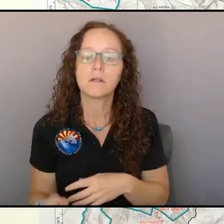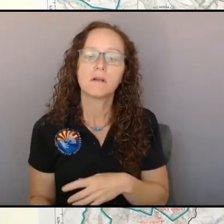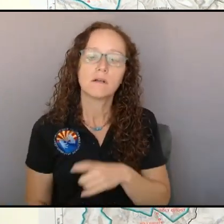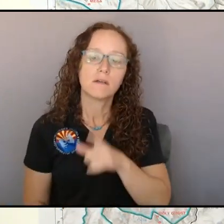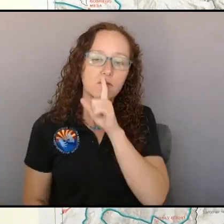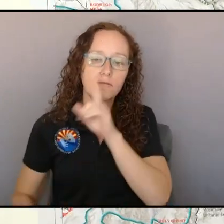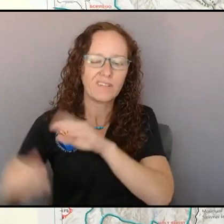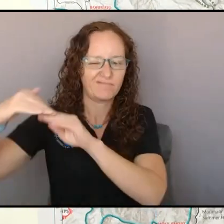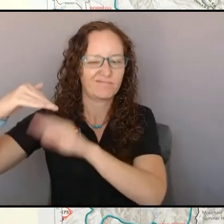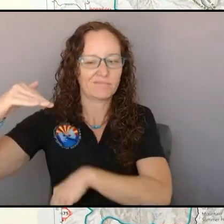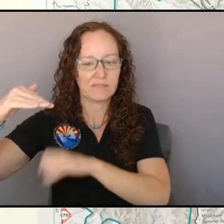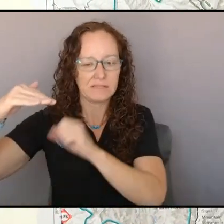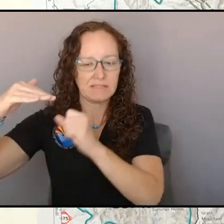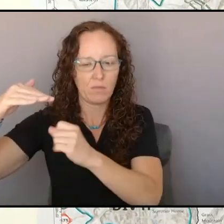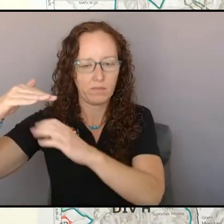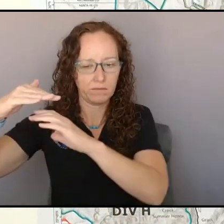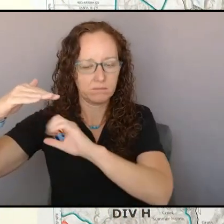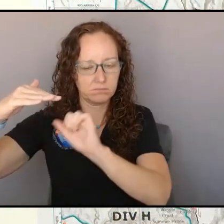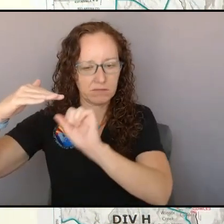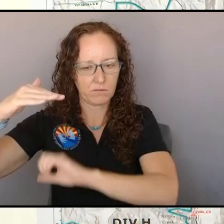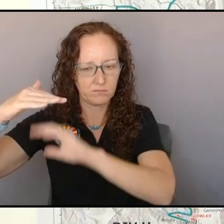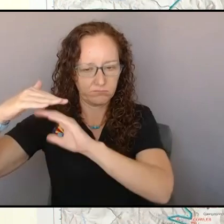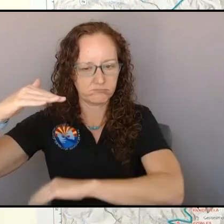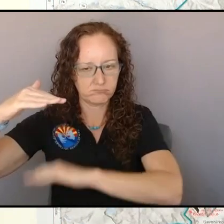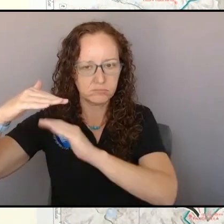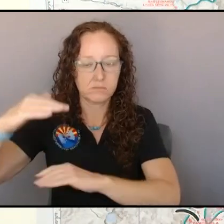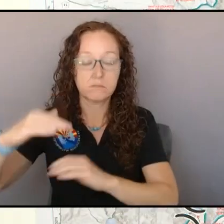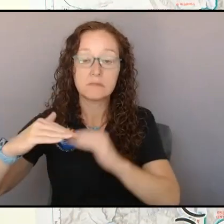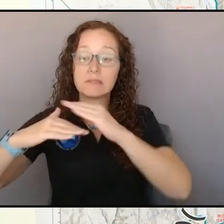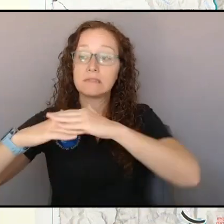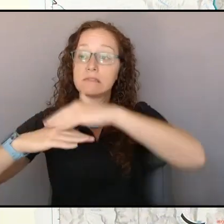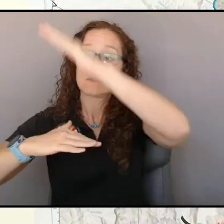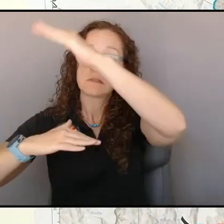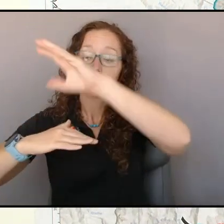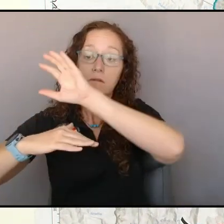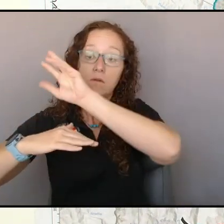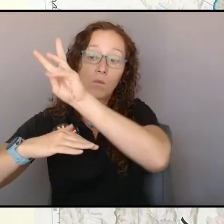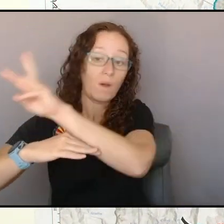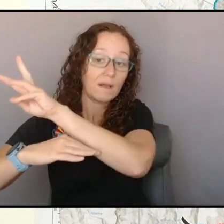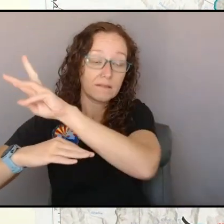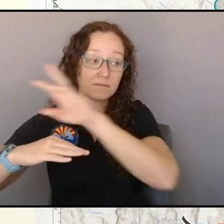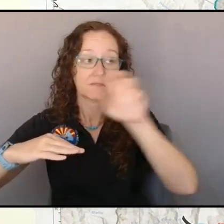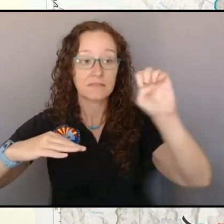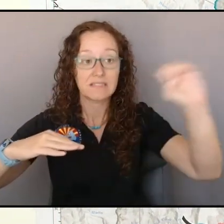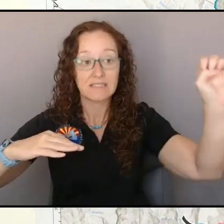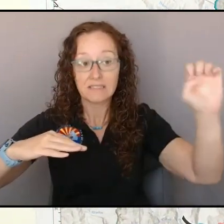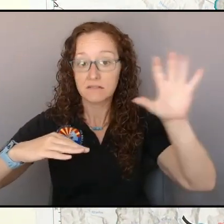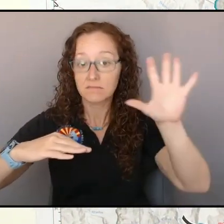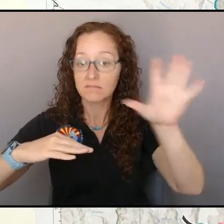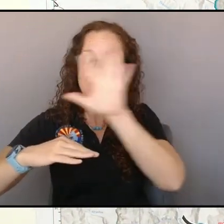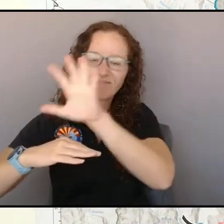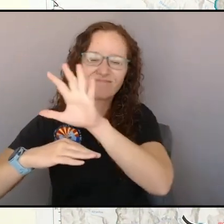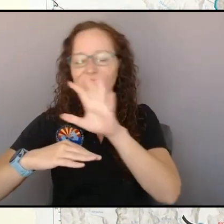a little bit further north into West and East Zone, you're still going to see a bit of that influence, but you guys are